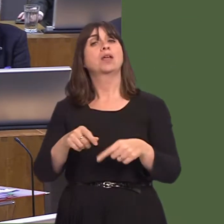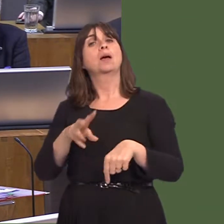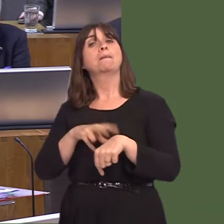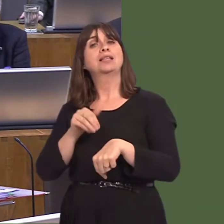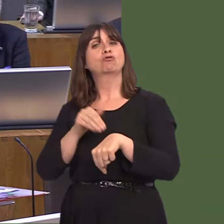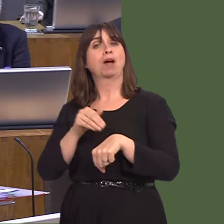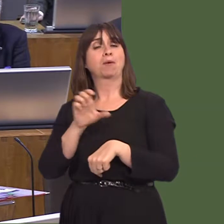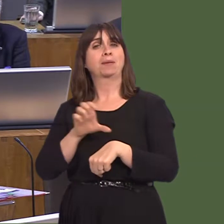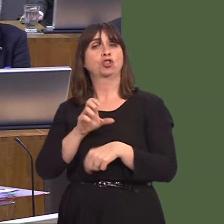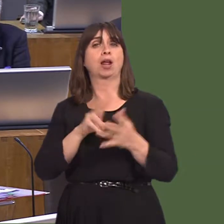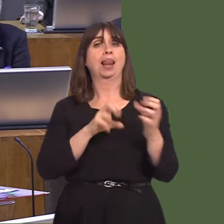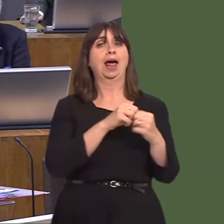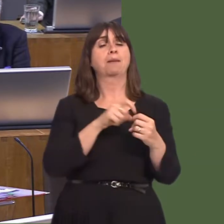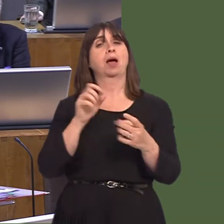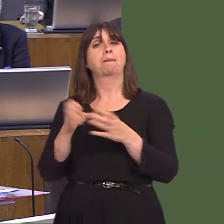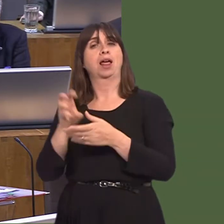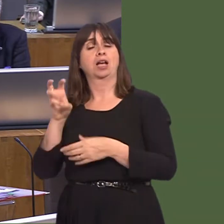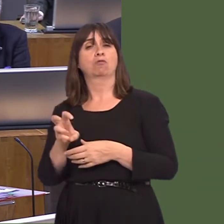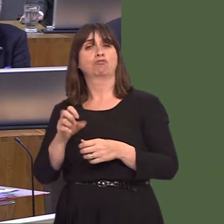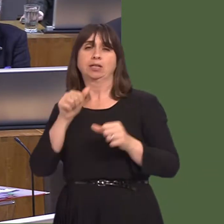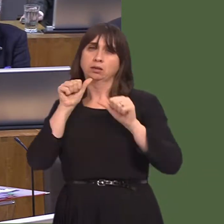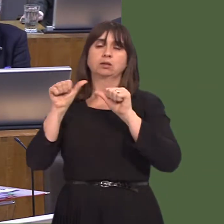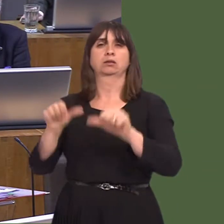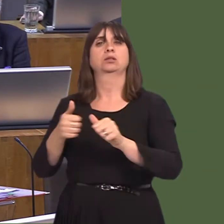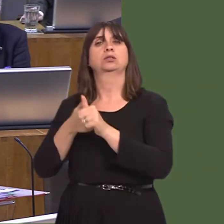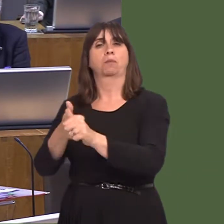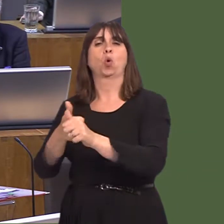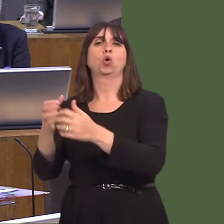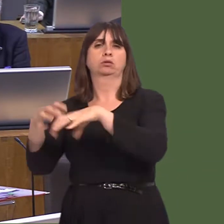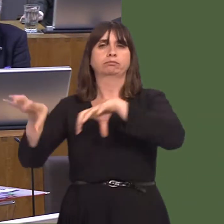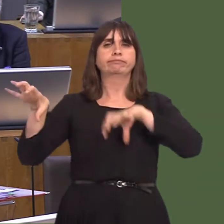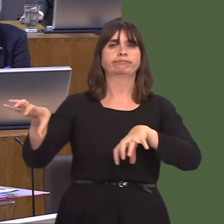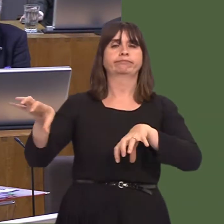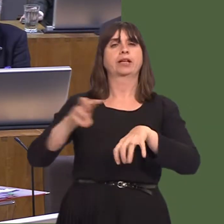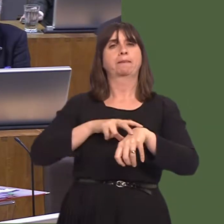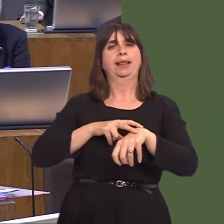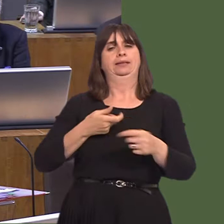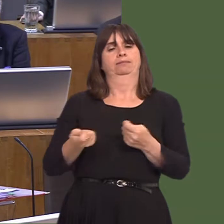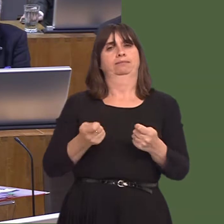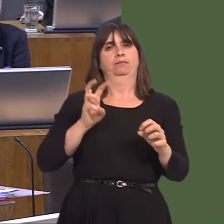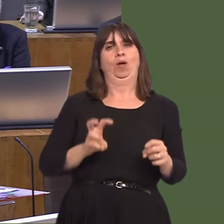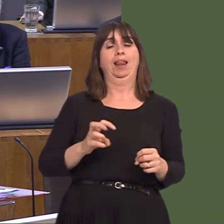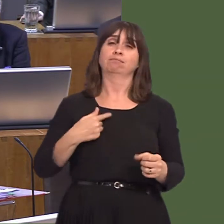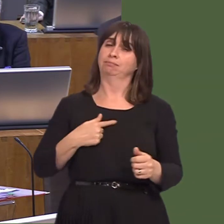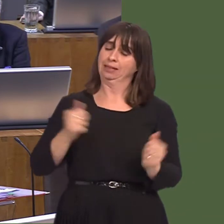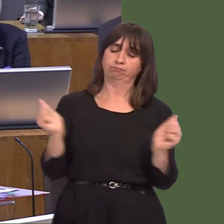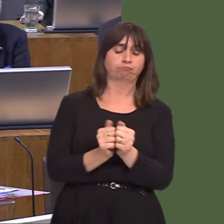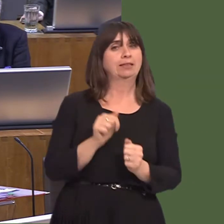Labour and Plaid Cymru, are in favour of the devolution of policing, and that is something that I have supported for many, many years.